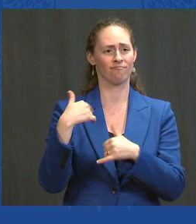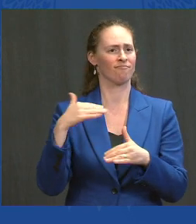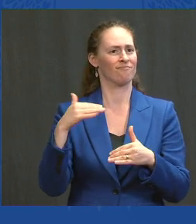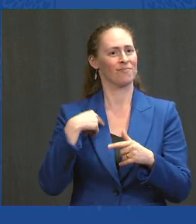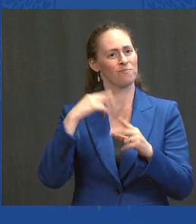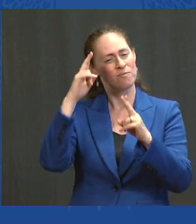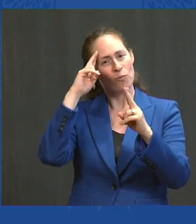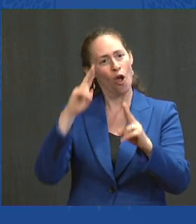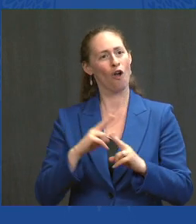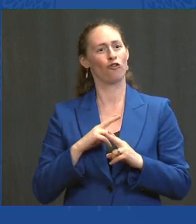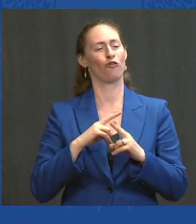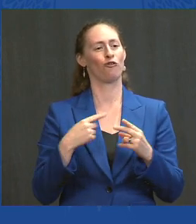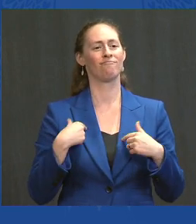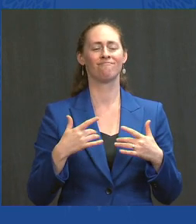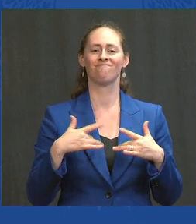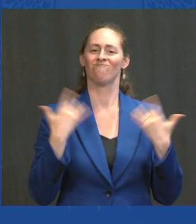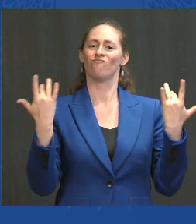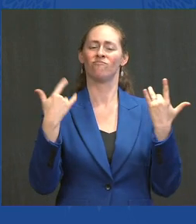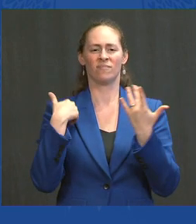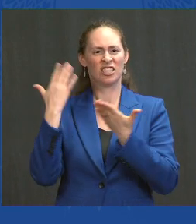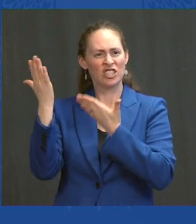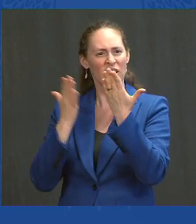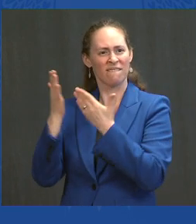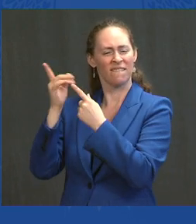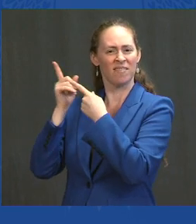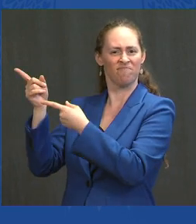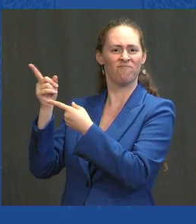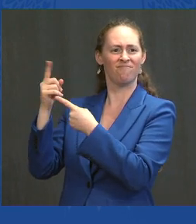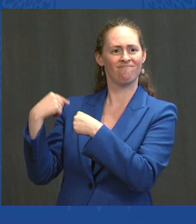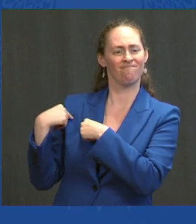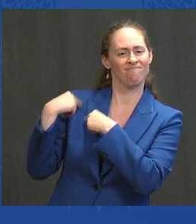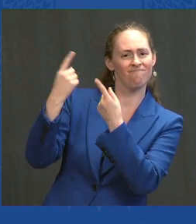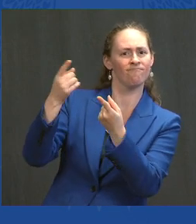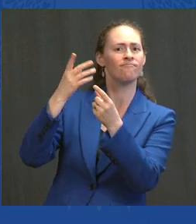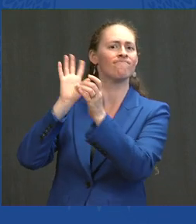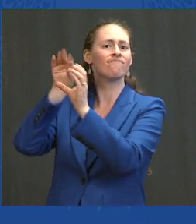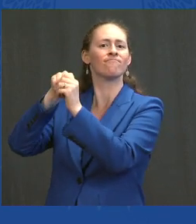to serve in the president's cabinet. And to introduce him to you now.